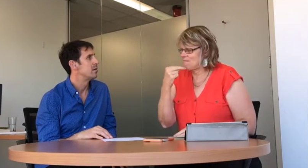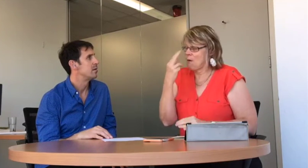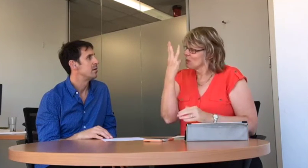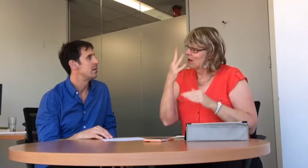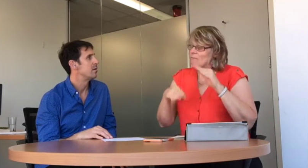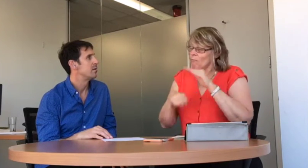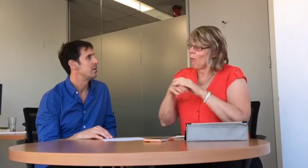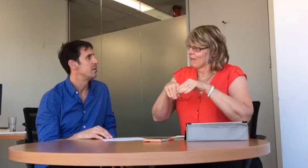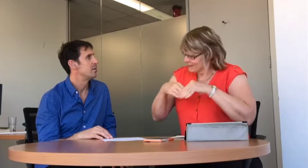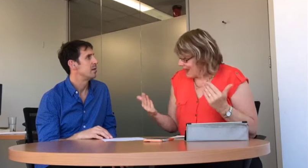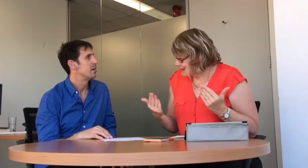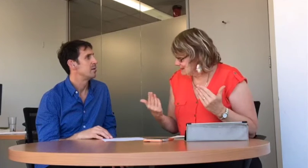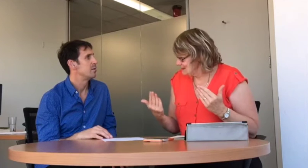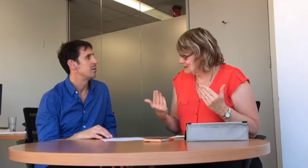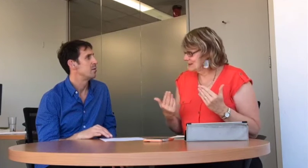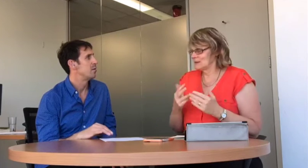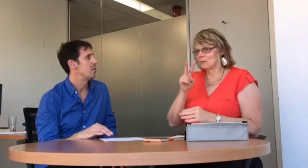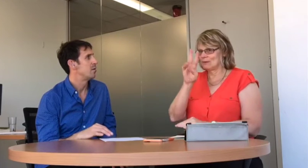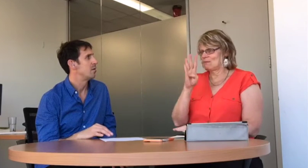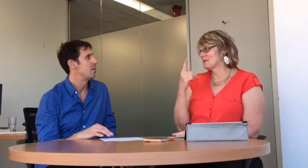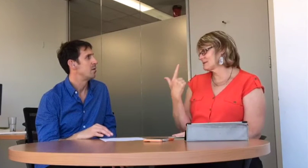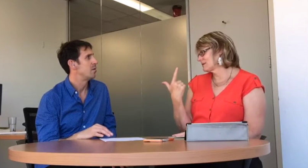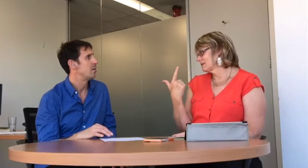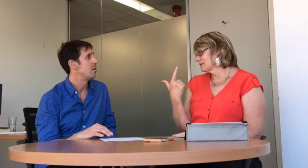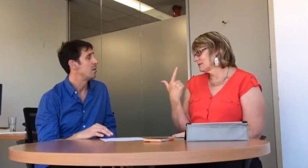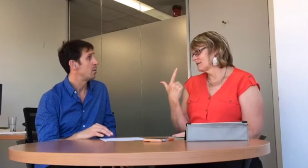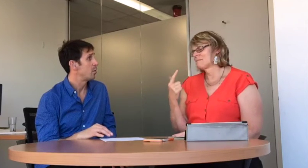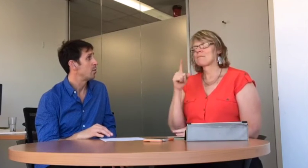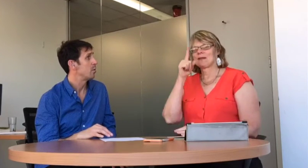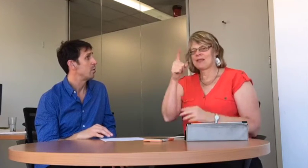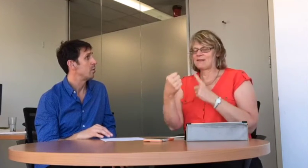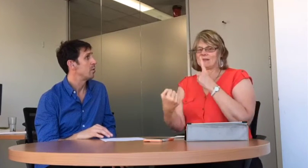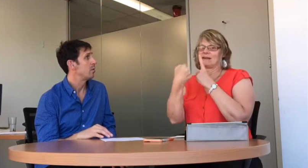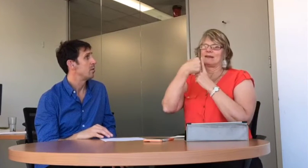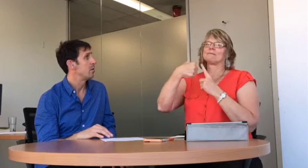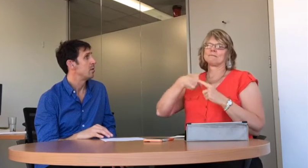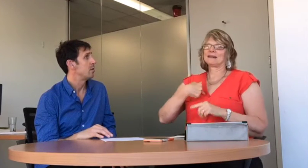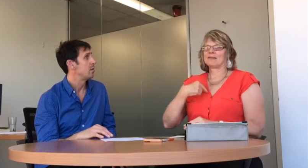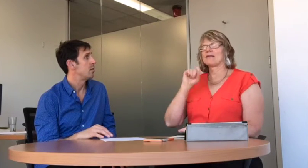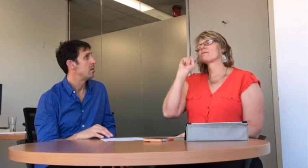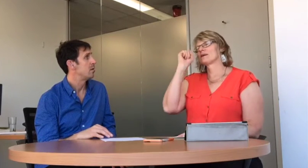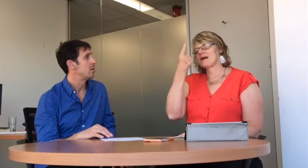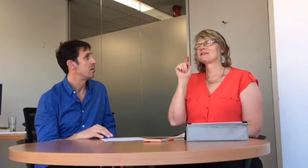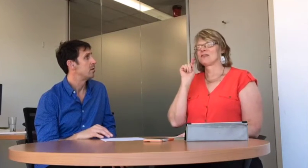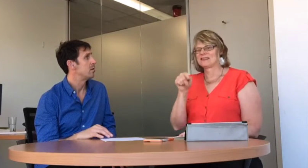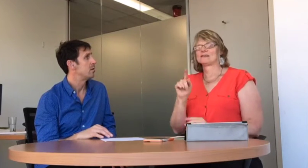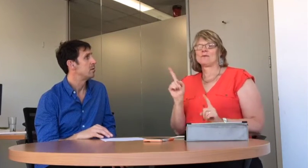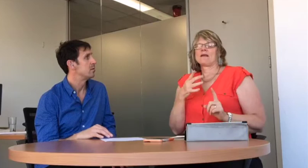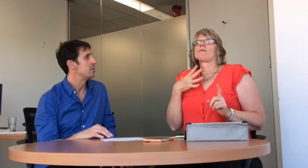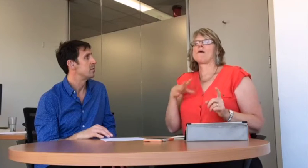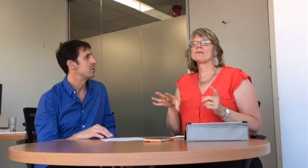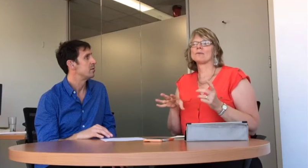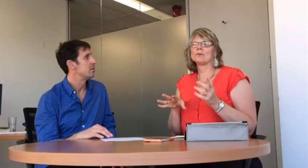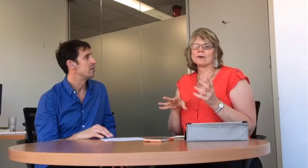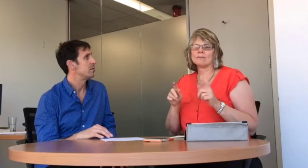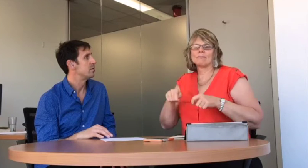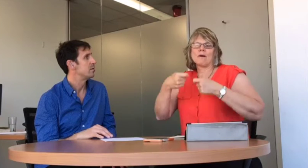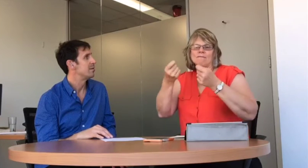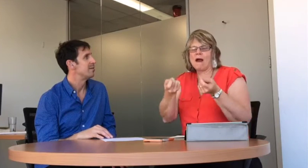So I pretended to be deaf and blind for three whole days, 24/7. And that experience had a huge impact on me, and then